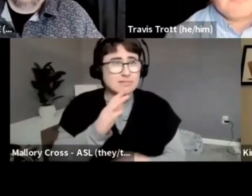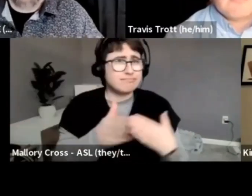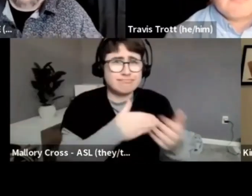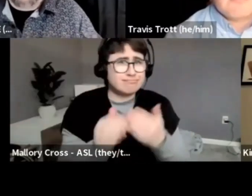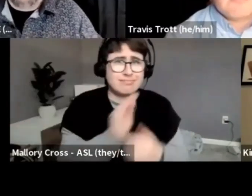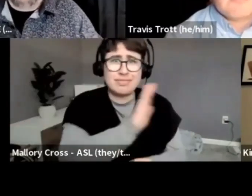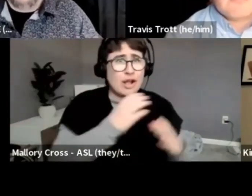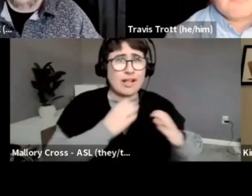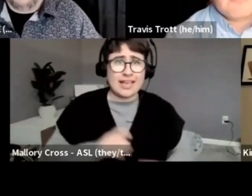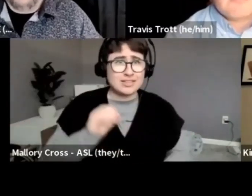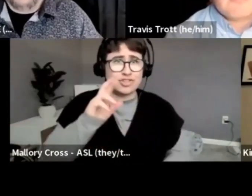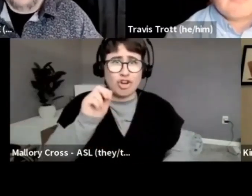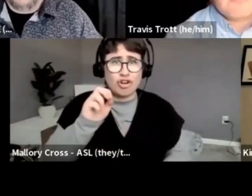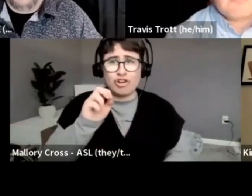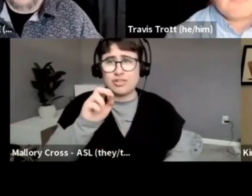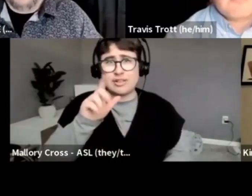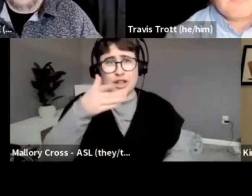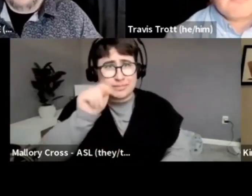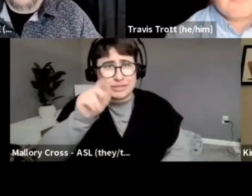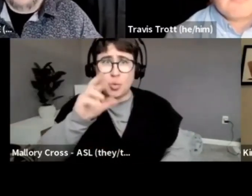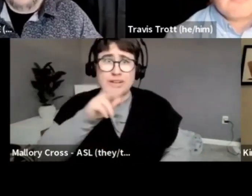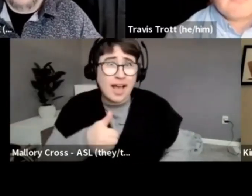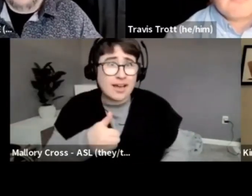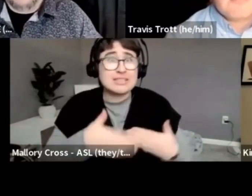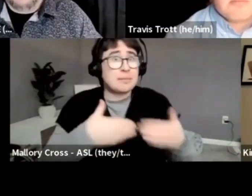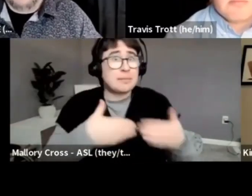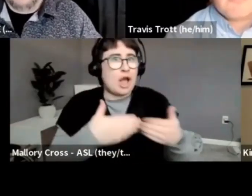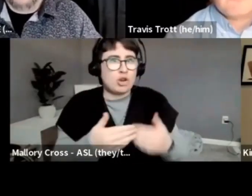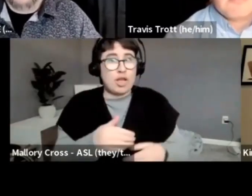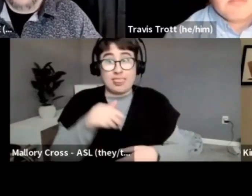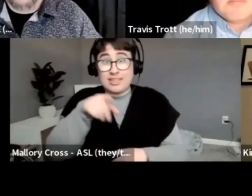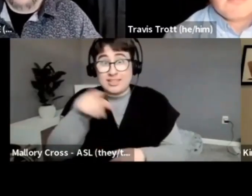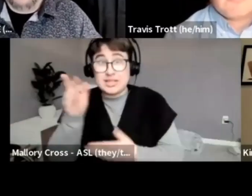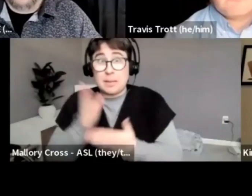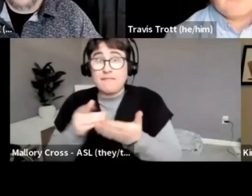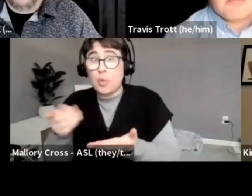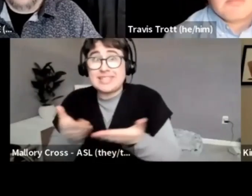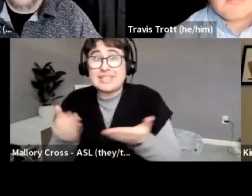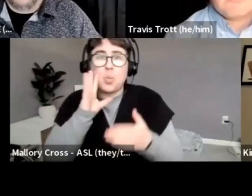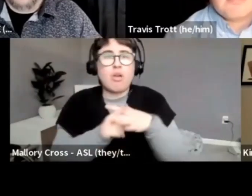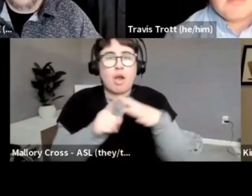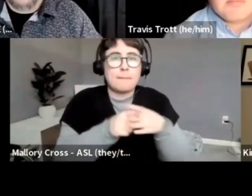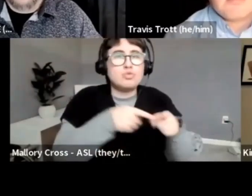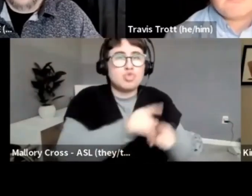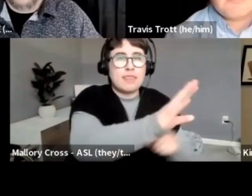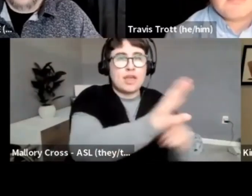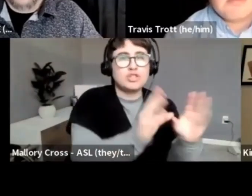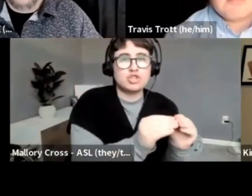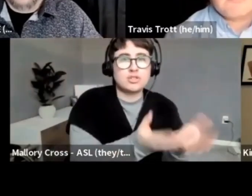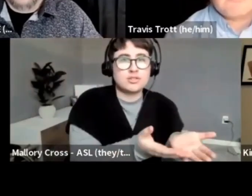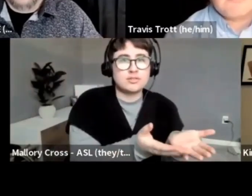and if you're not really aware of the context of what's going on, then the likelihood